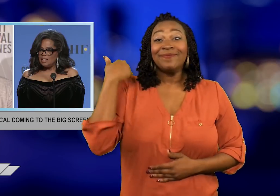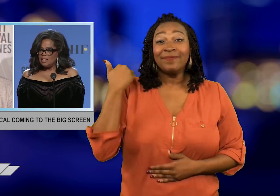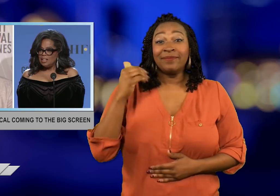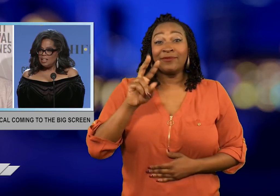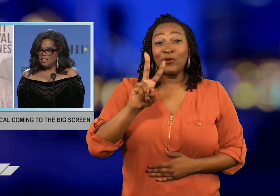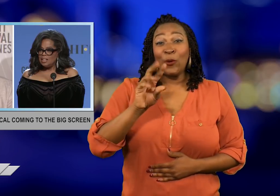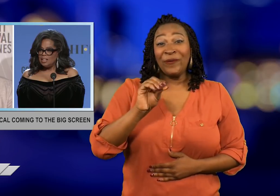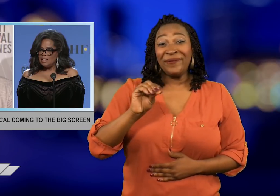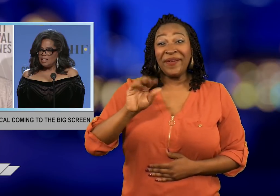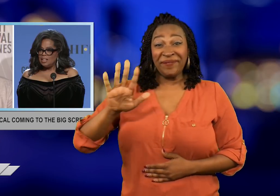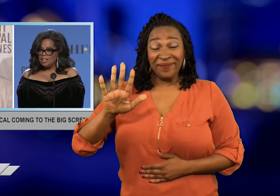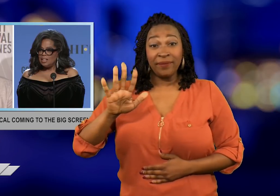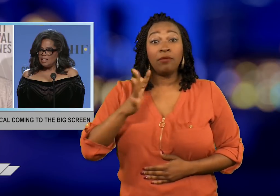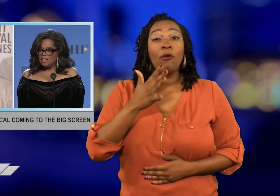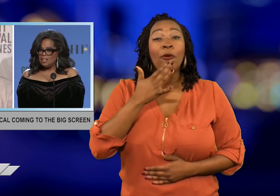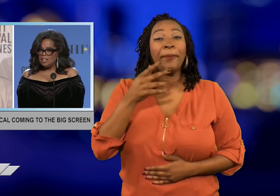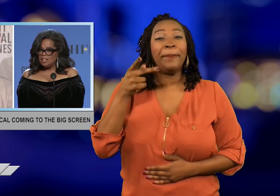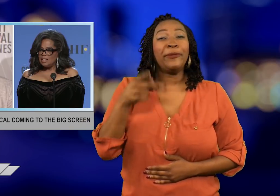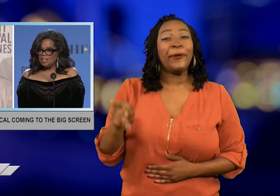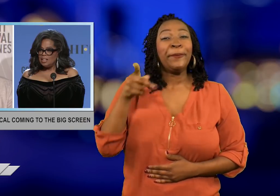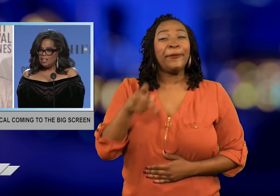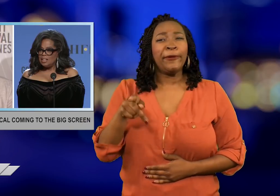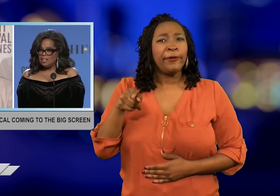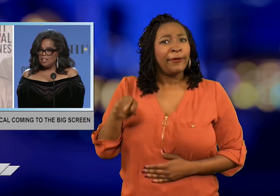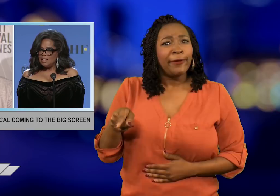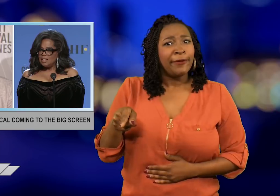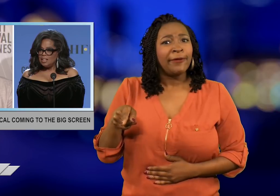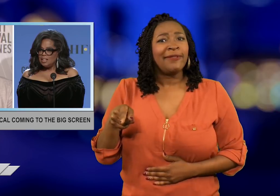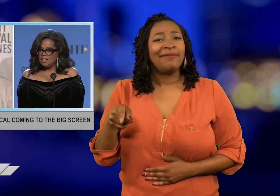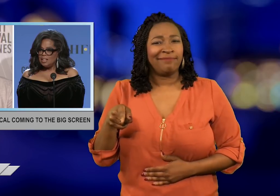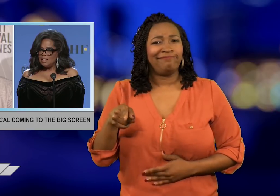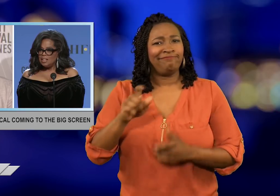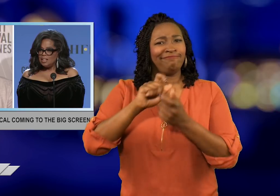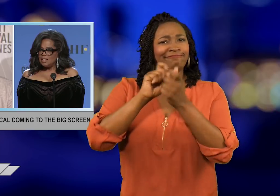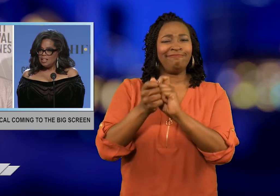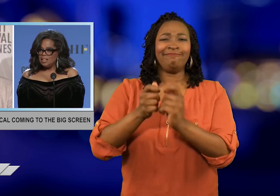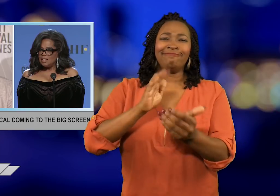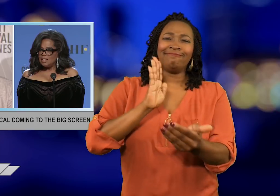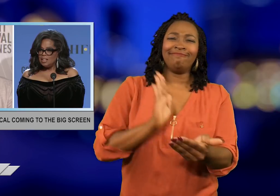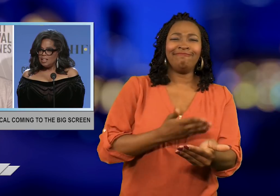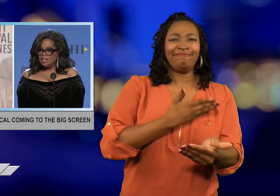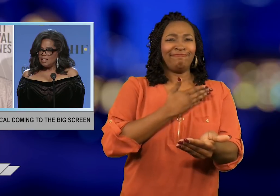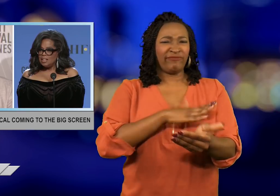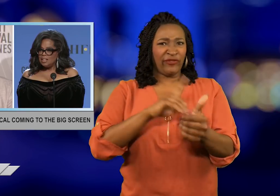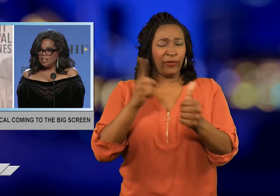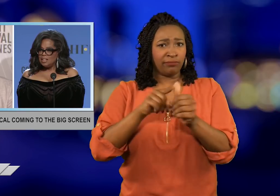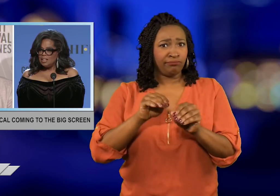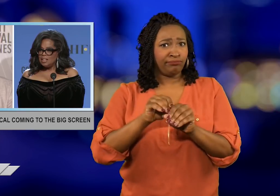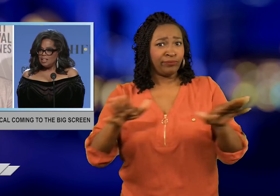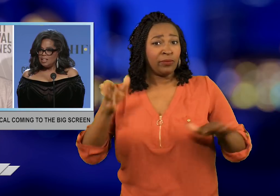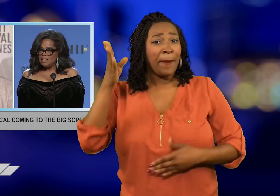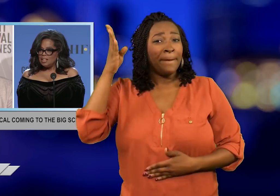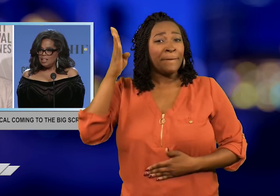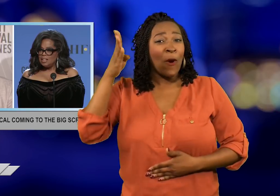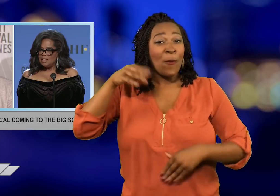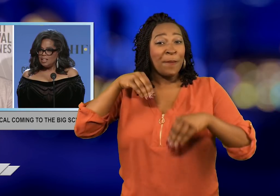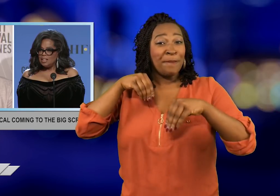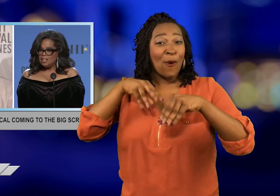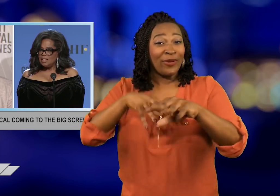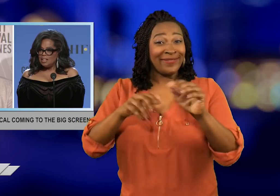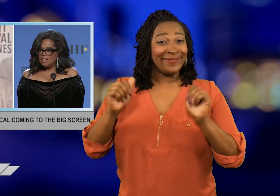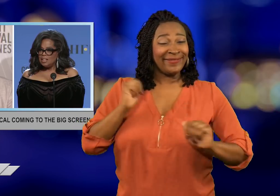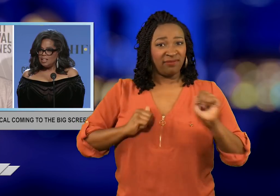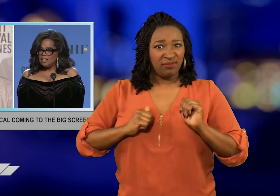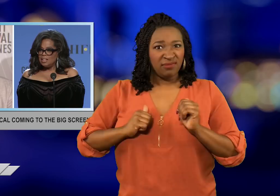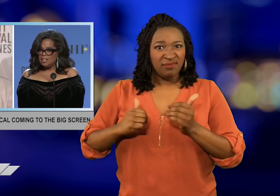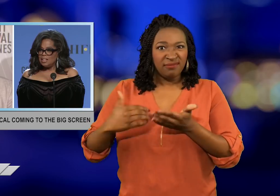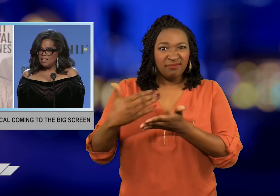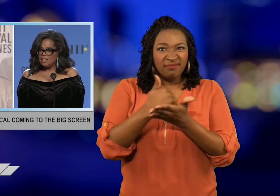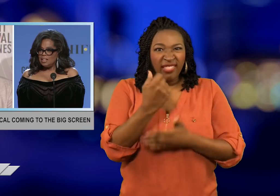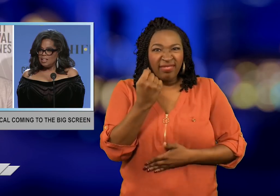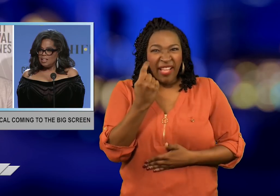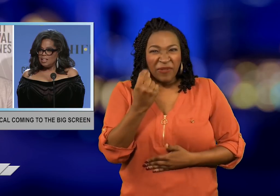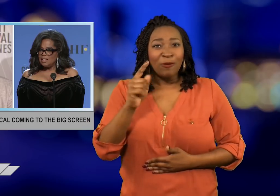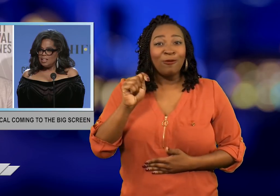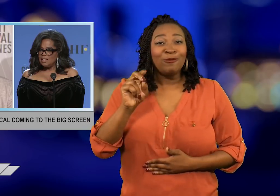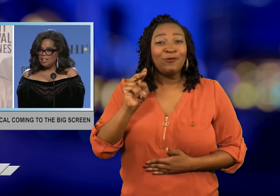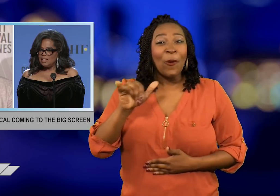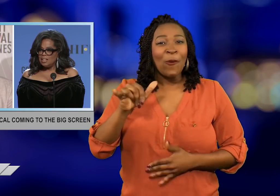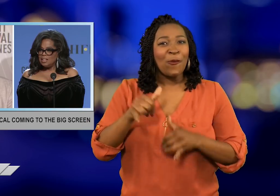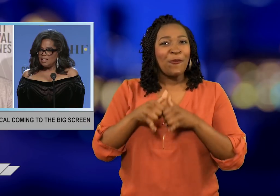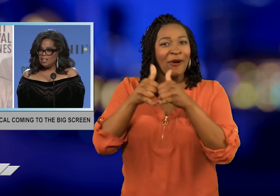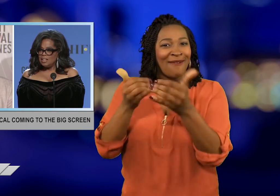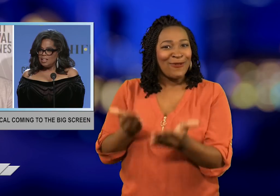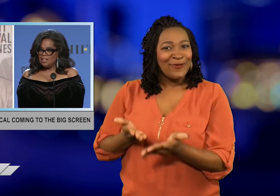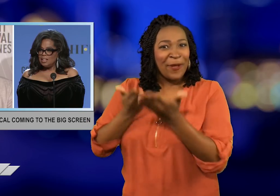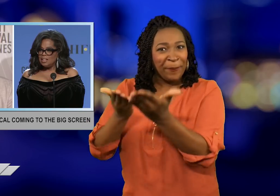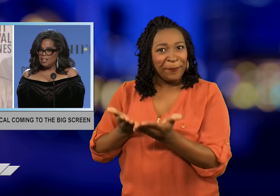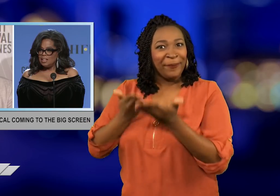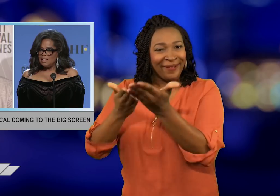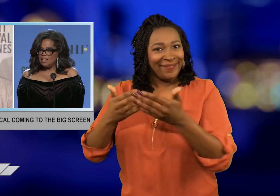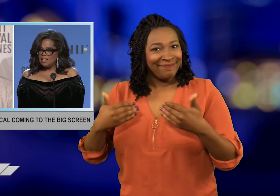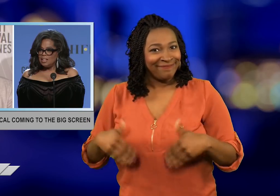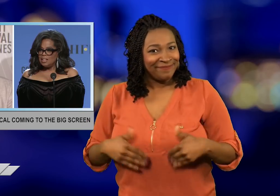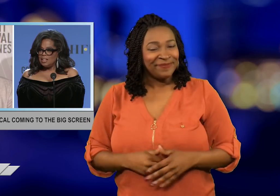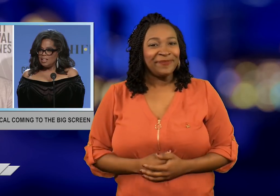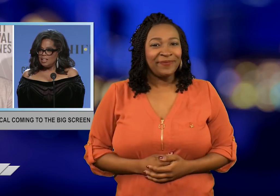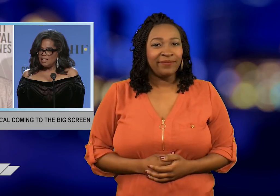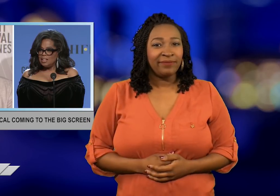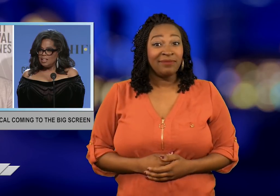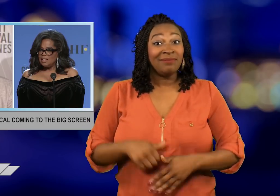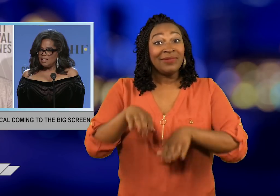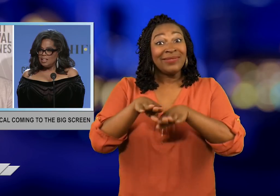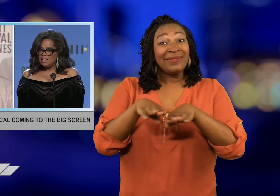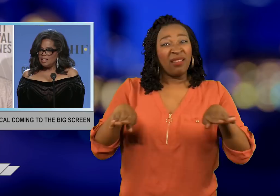In 2005, a musical version of The Color Purple first hit Broadway, earning 11 Tony nominations.